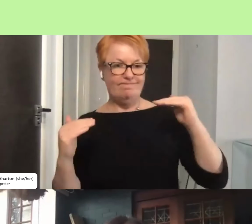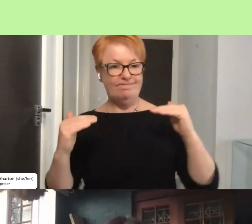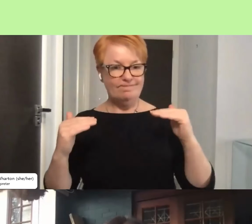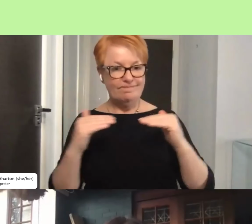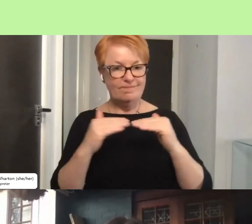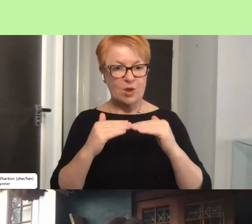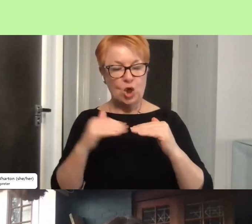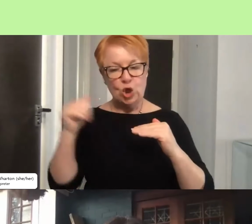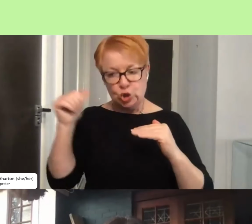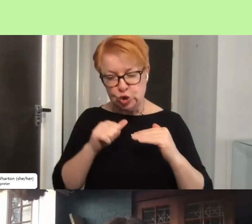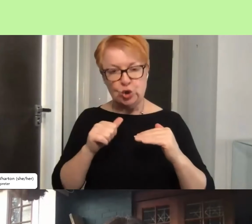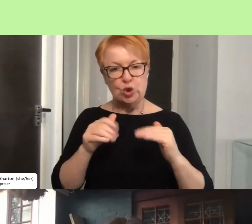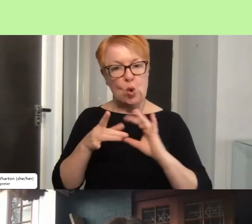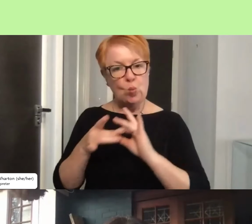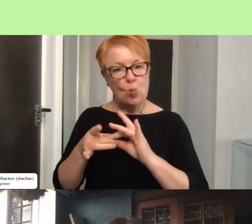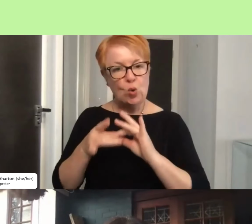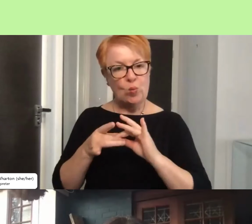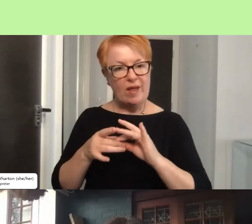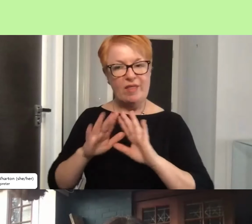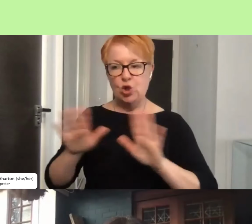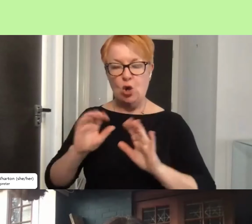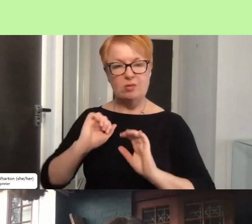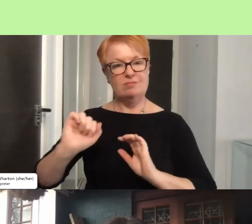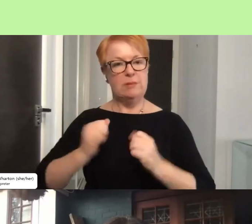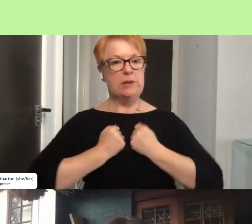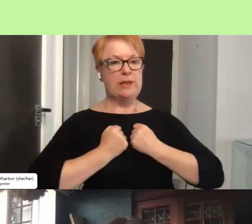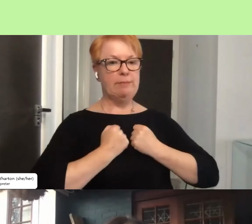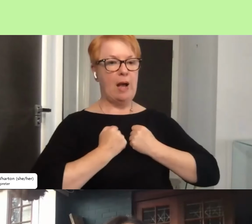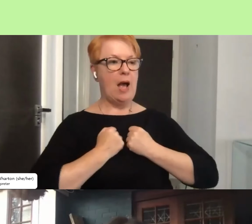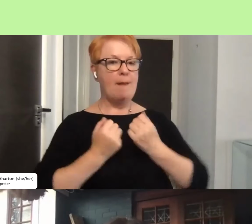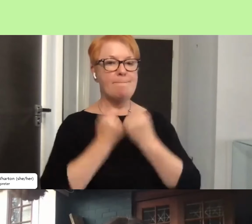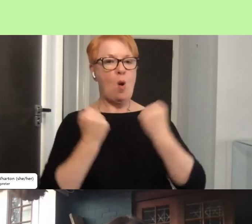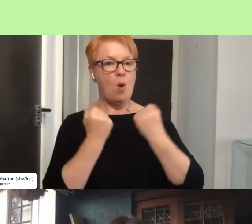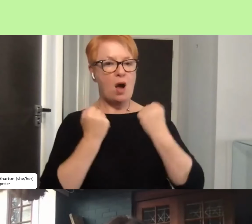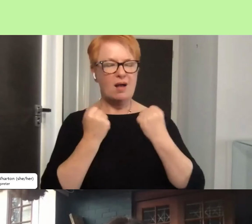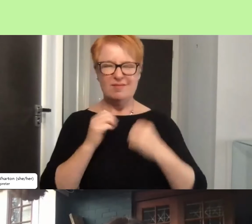that as their own power, individual power, and they are temporarily